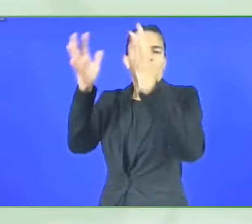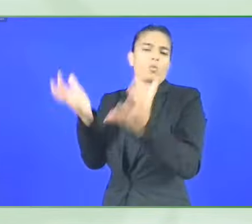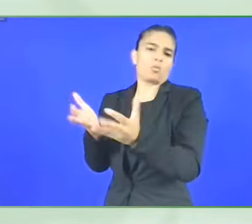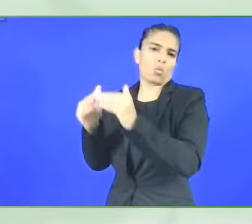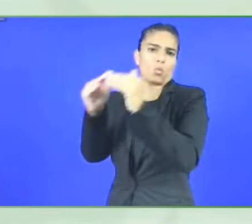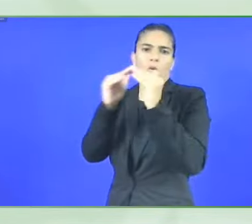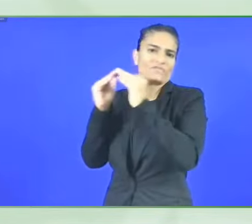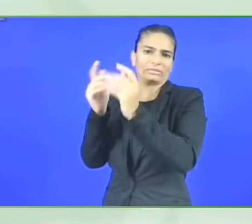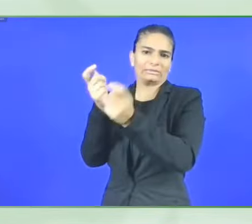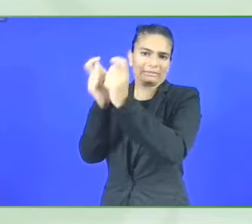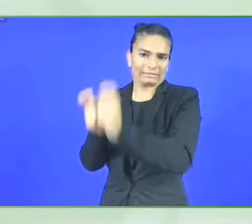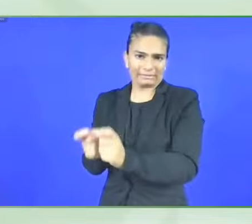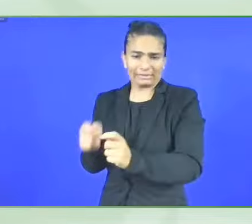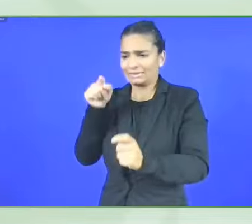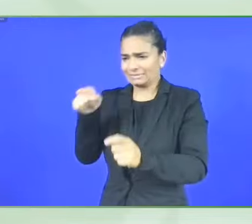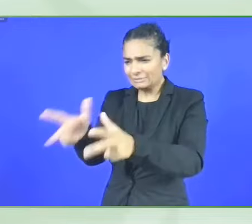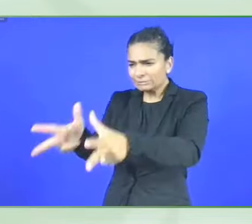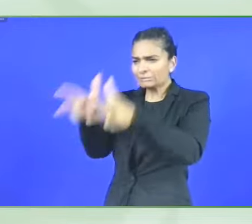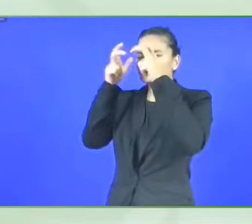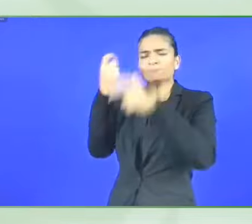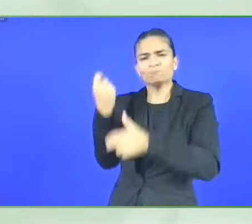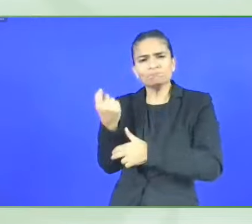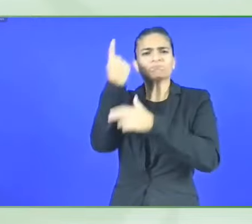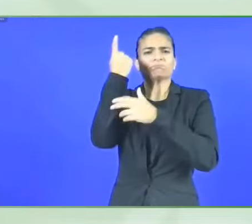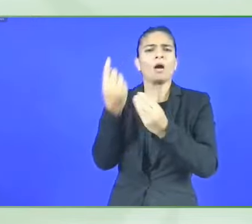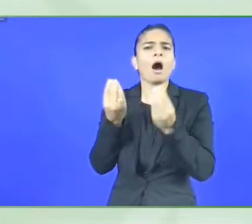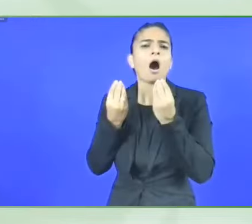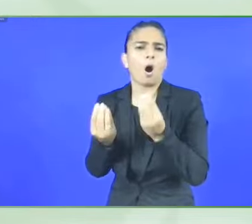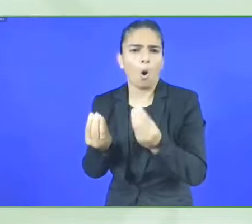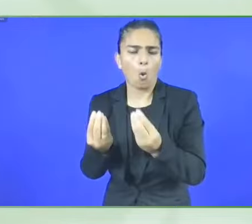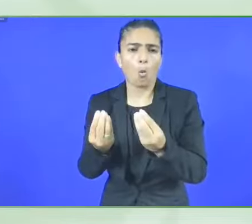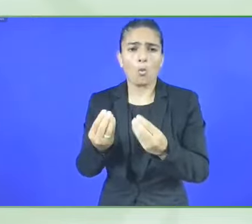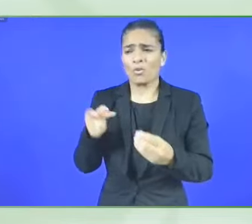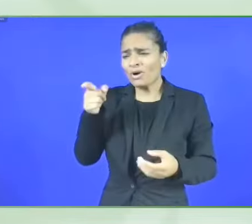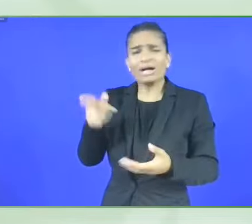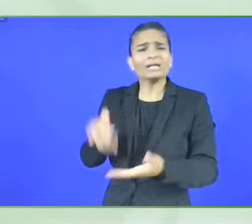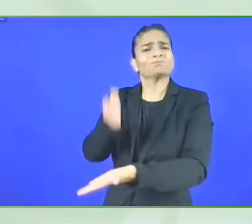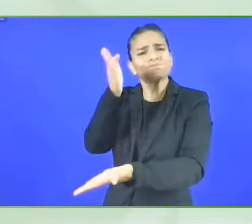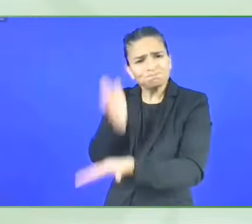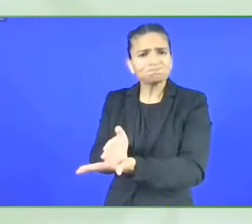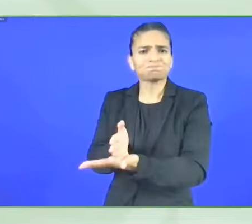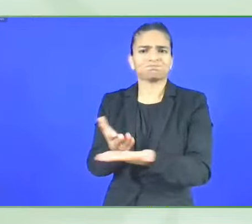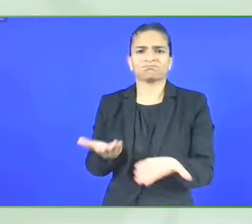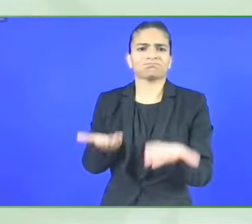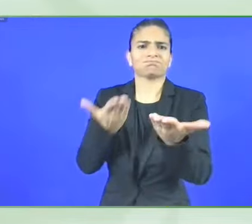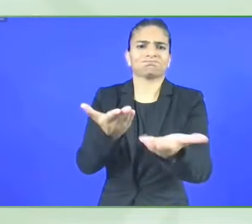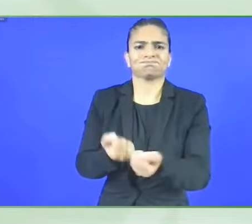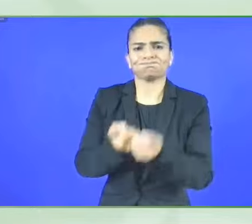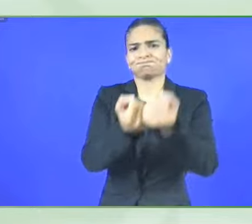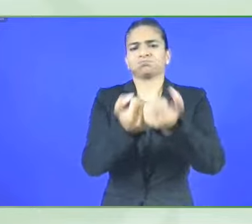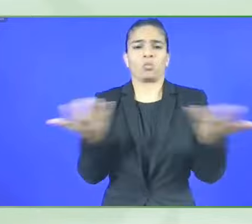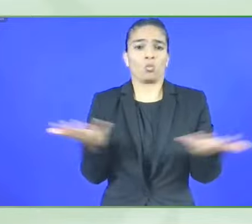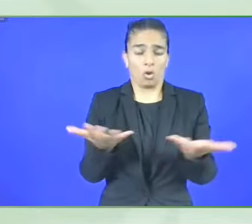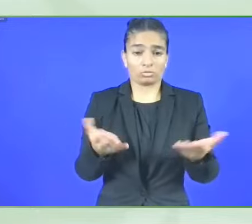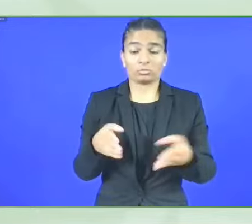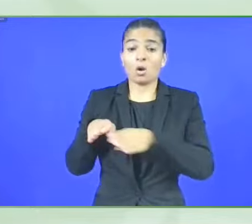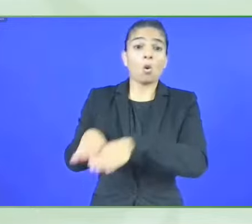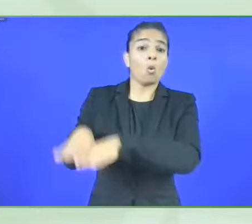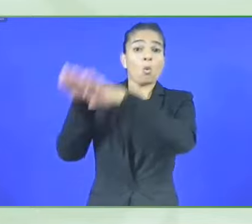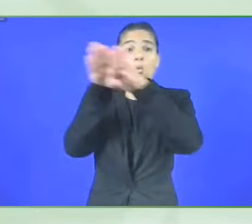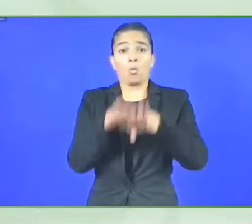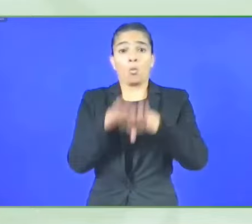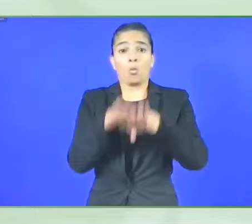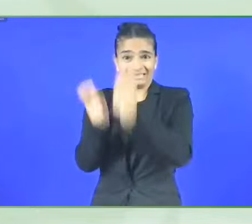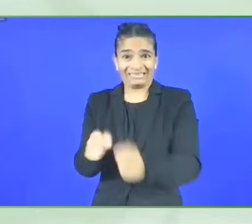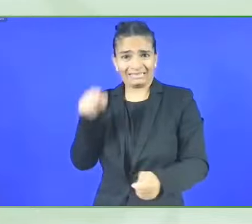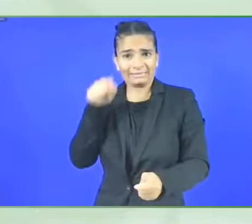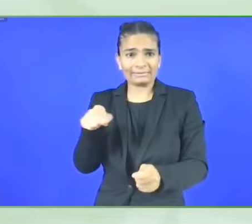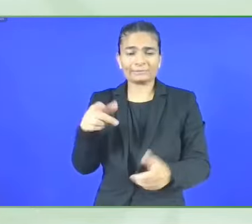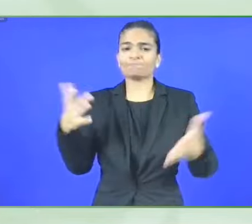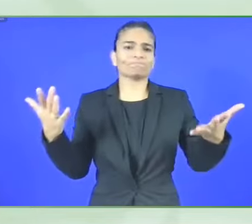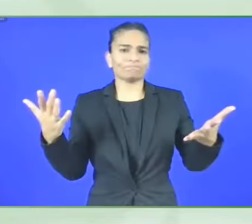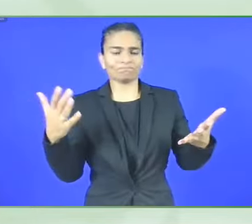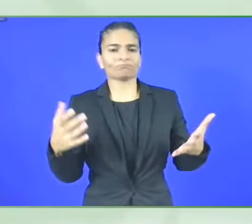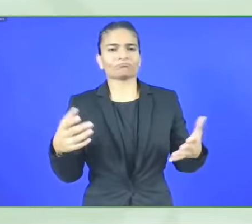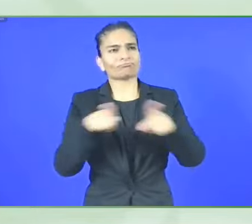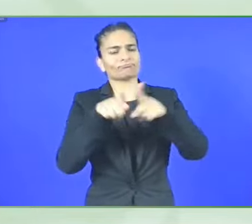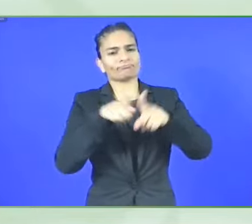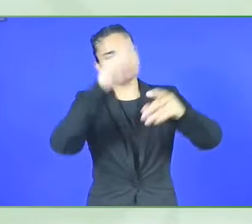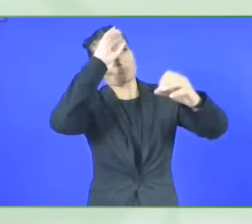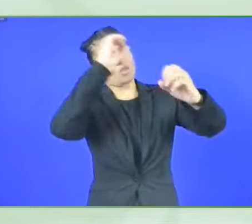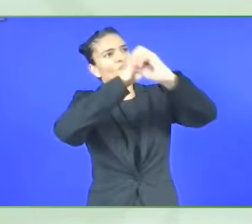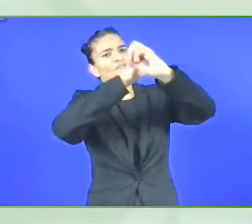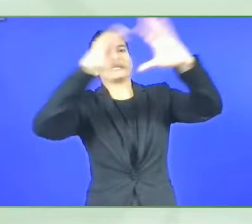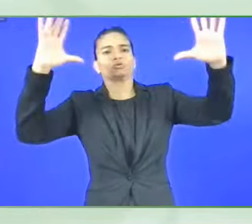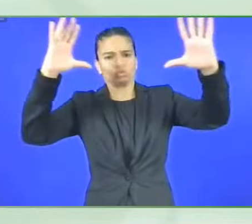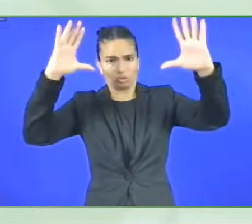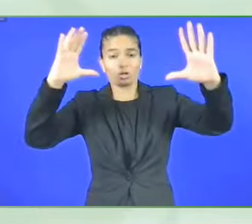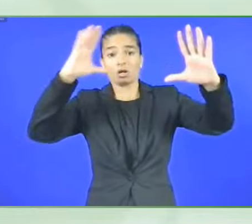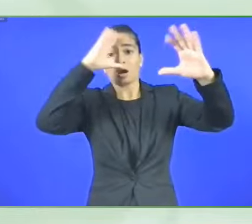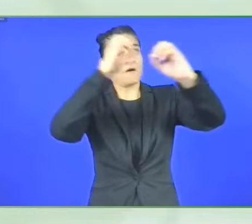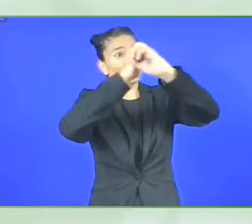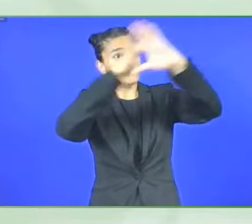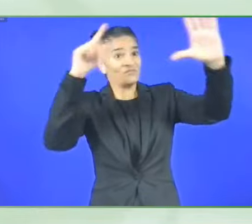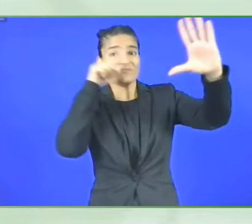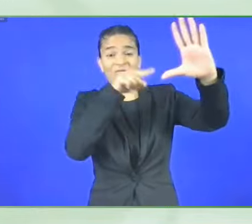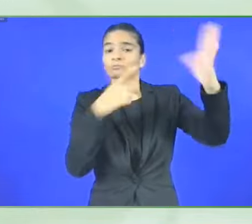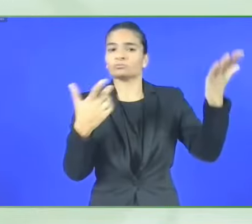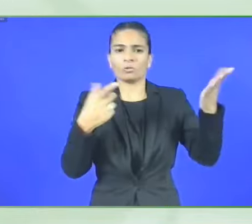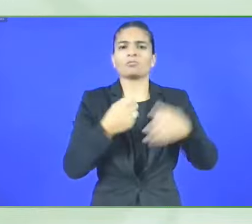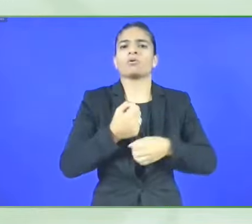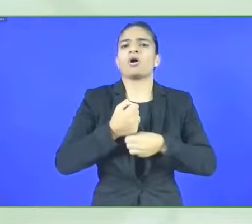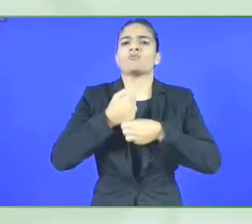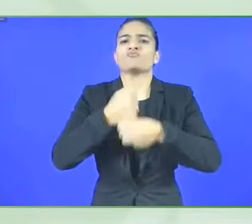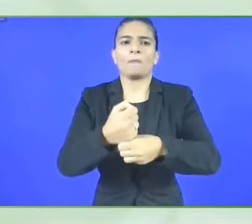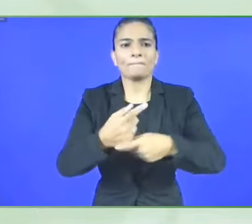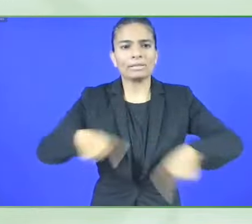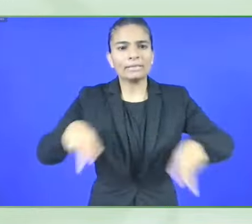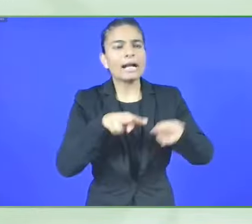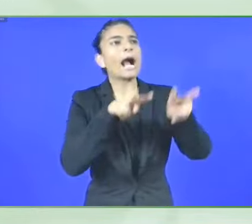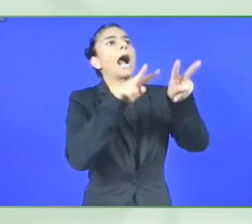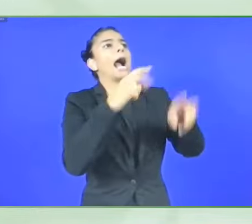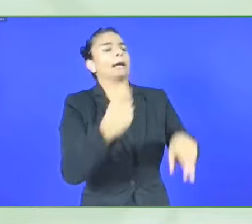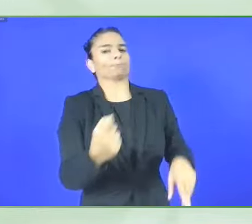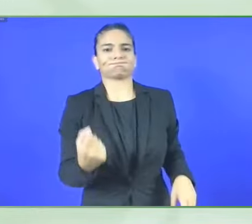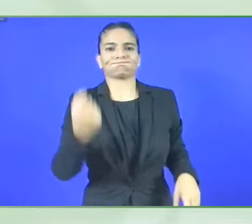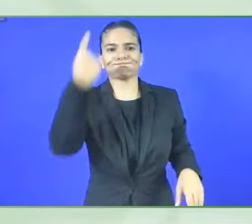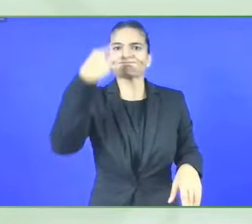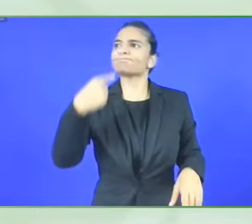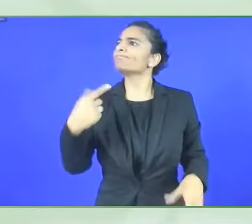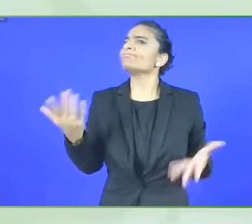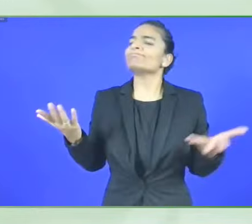It represents and insists on the fact that the one thing we share as human beings is